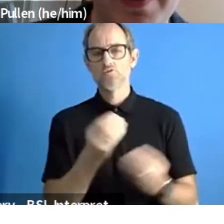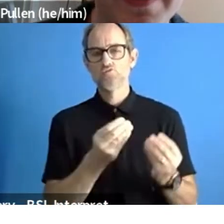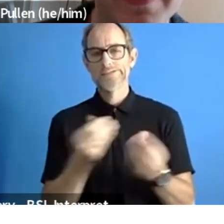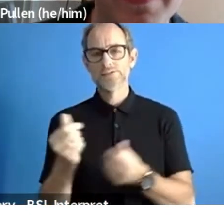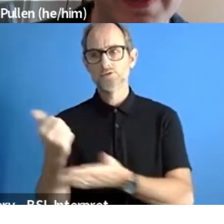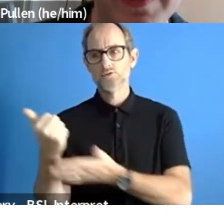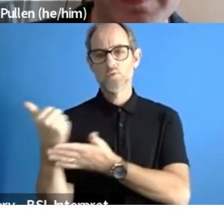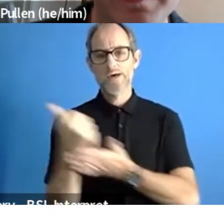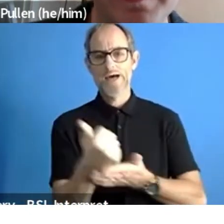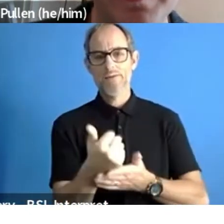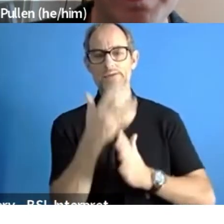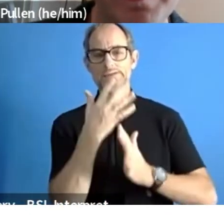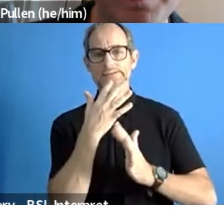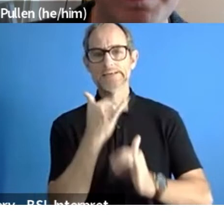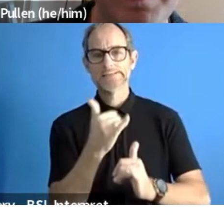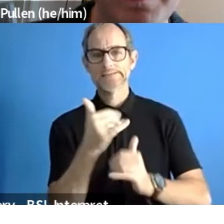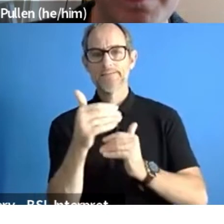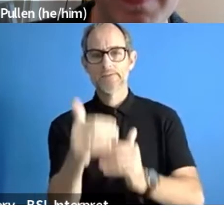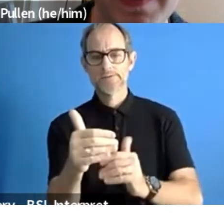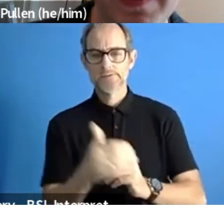kind of testing phase.